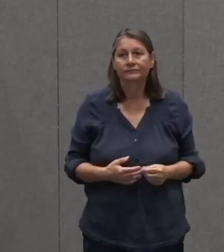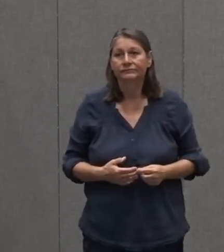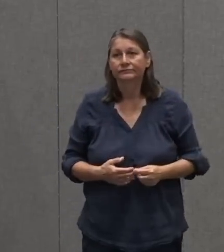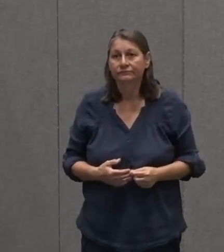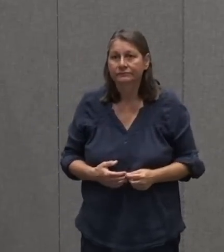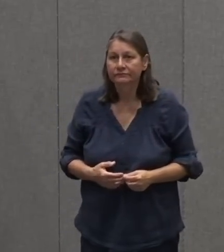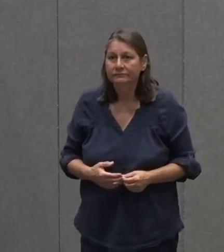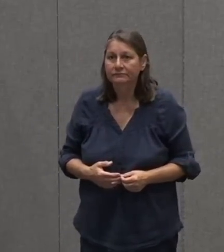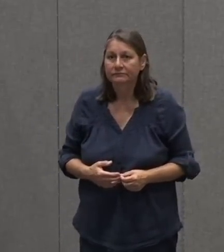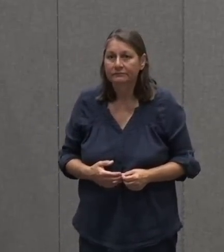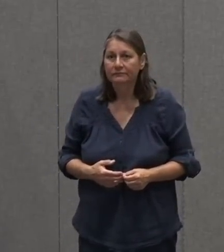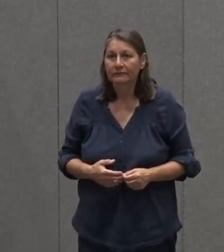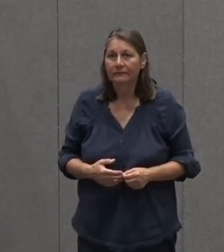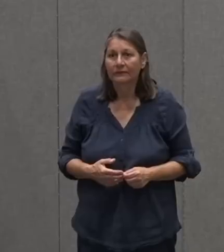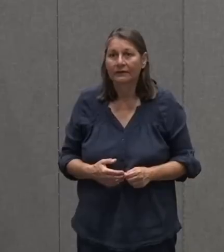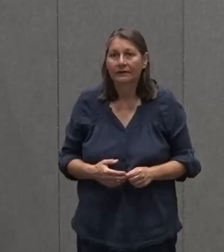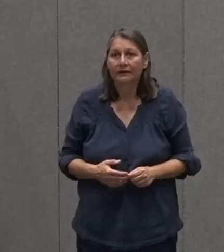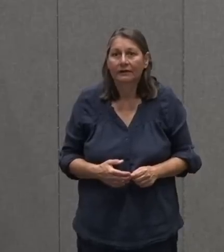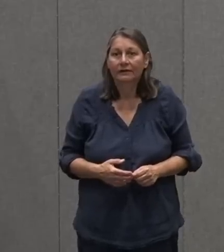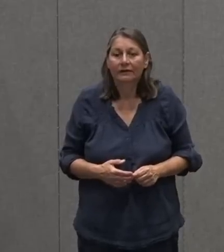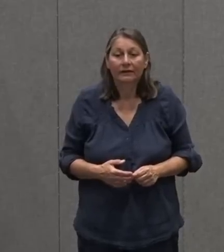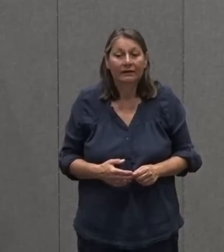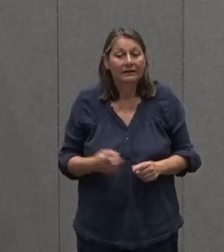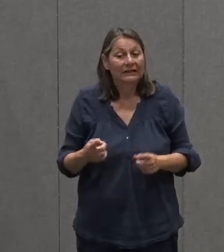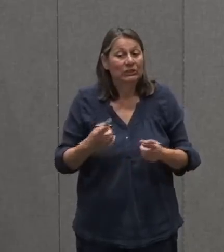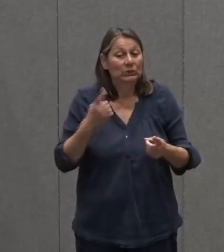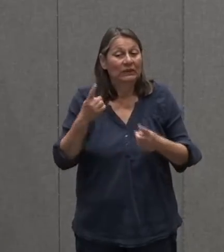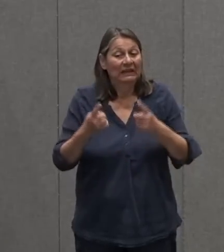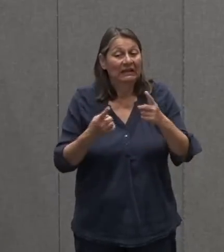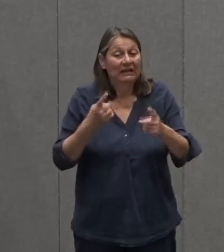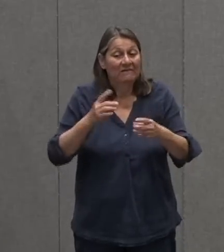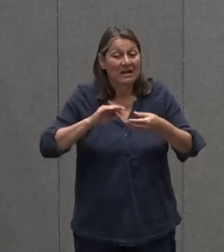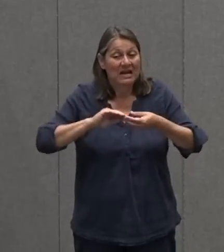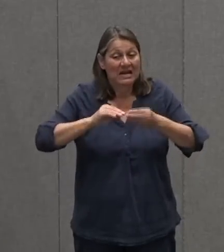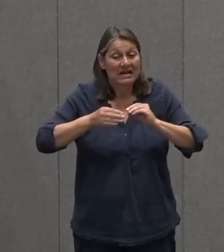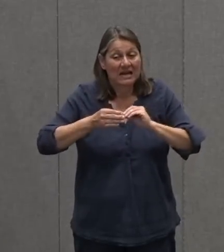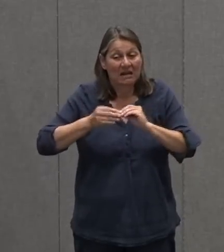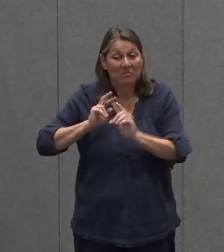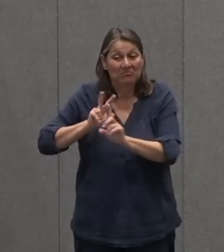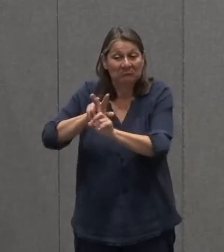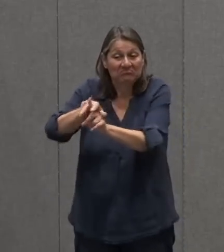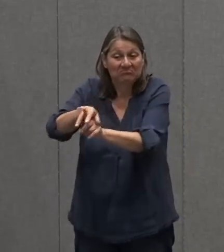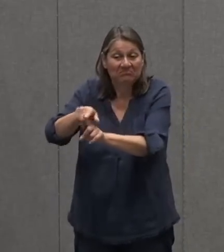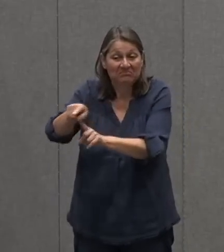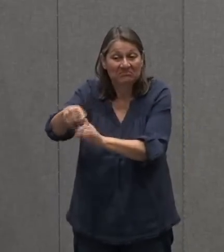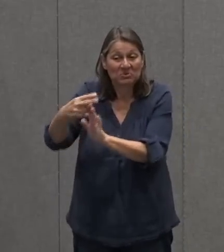Did you think of a number in your head of the friends that were reading books?